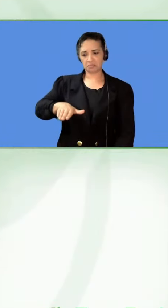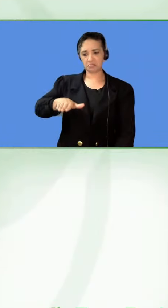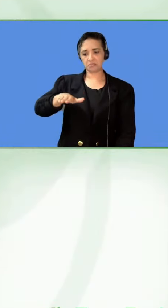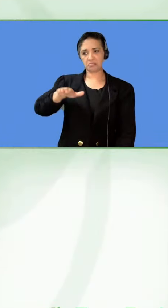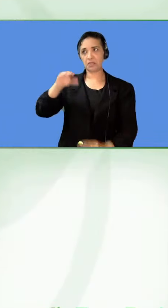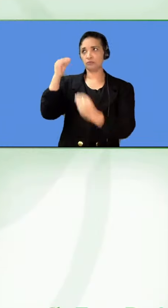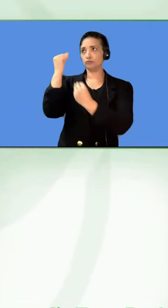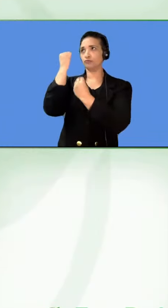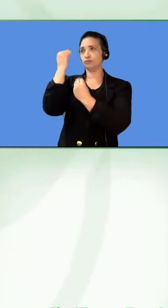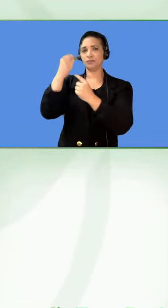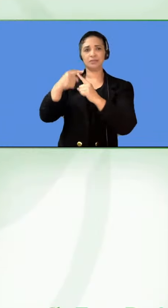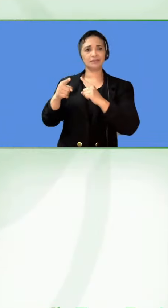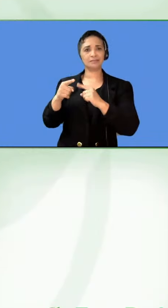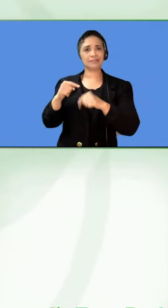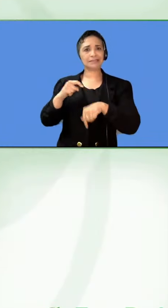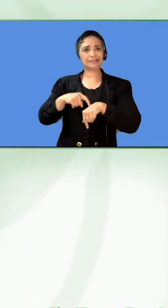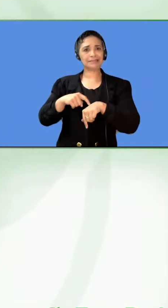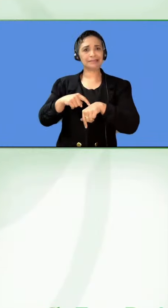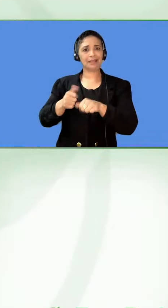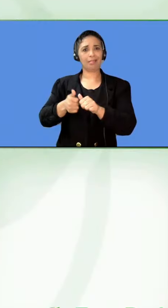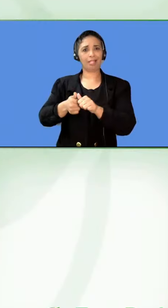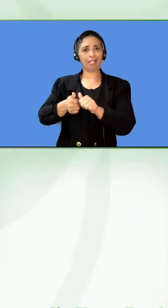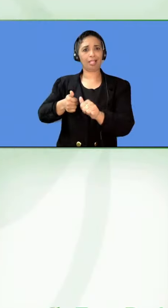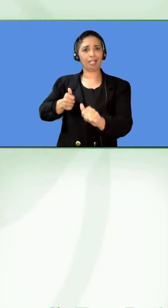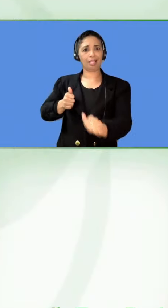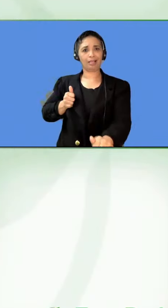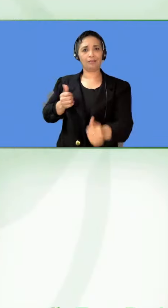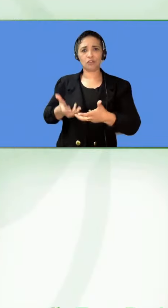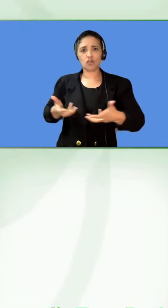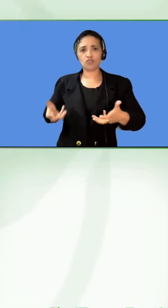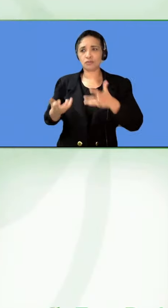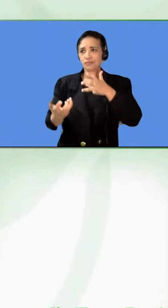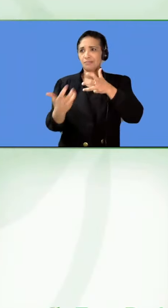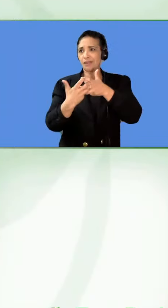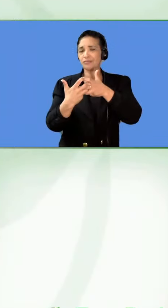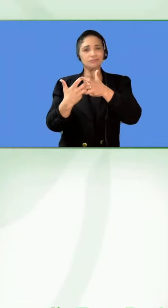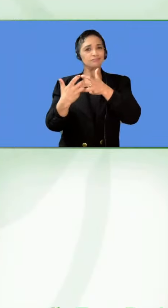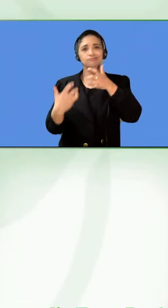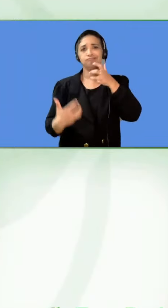they started to like a lot of the necessary resources that I needed.